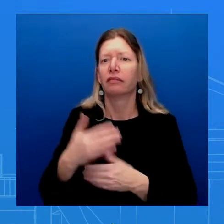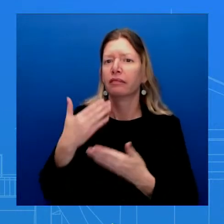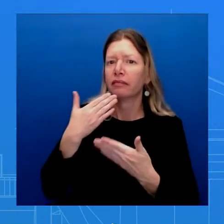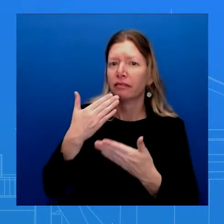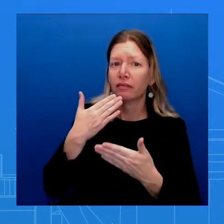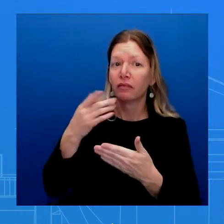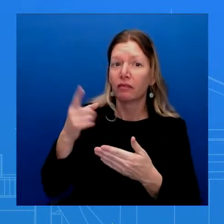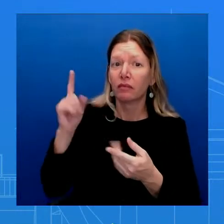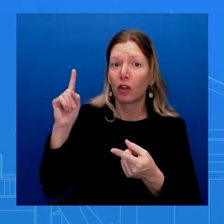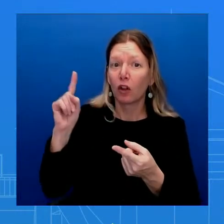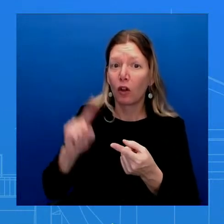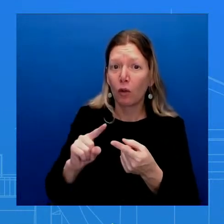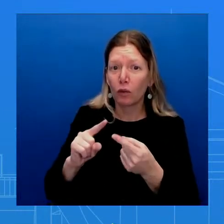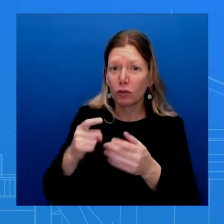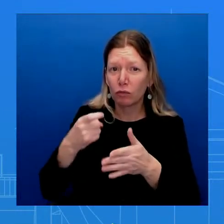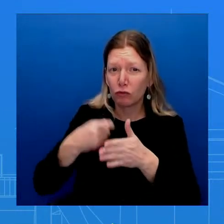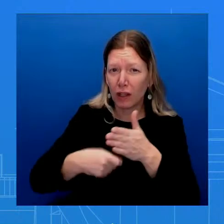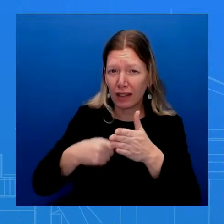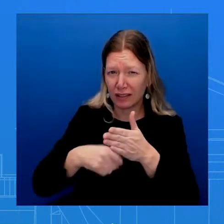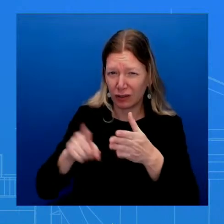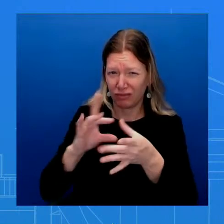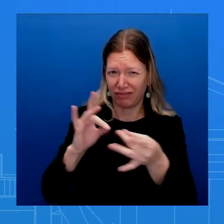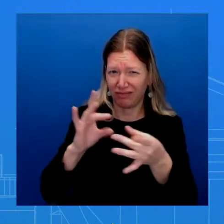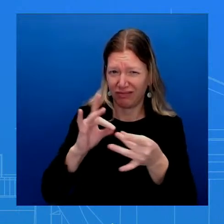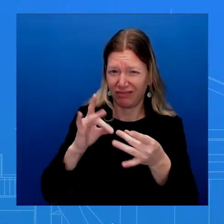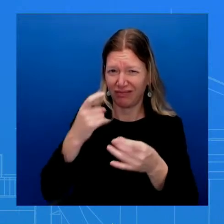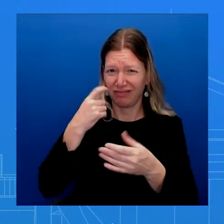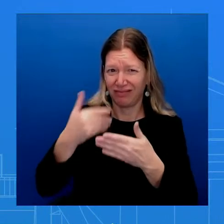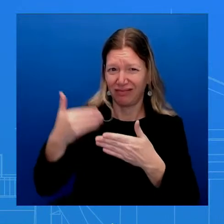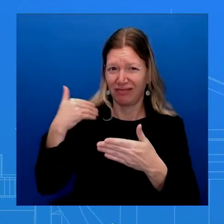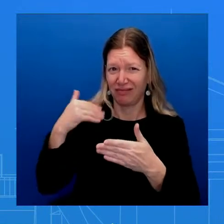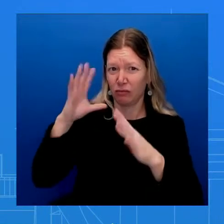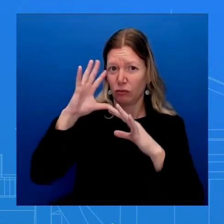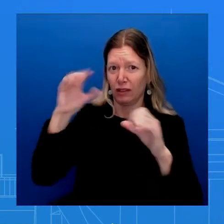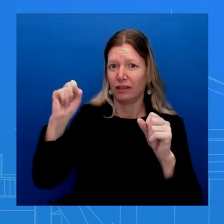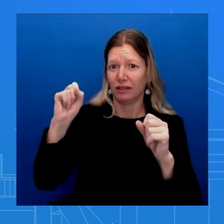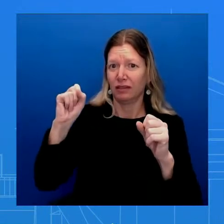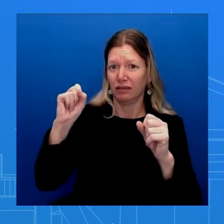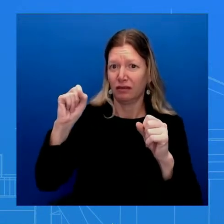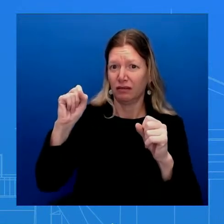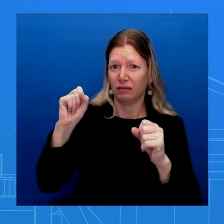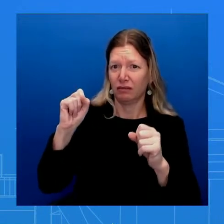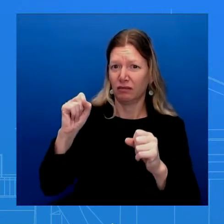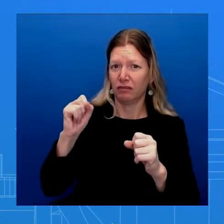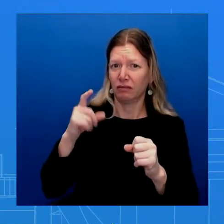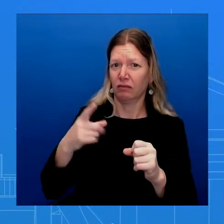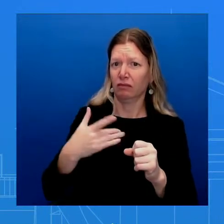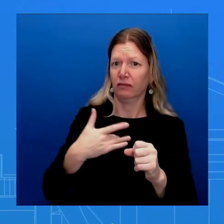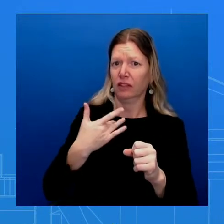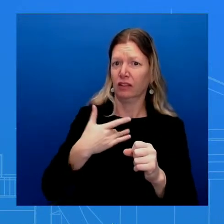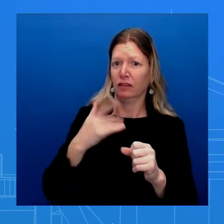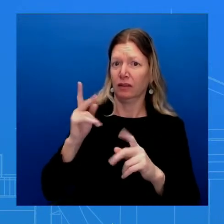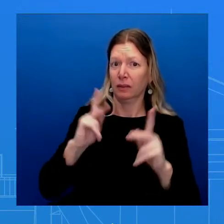the President has taken have worked. So, is it your sense that when people were home for Thanksgiving catching up with their family members,